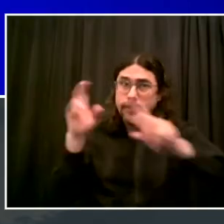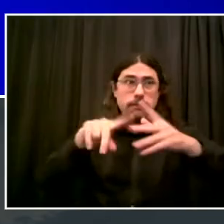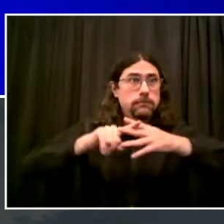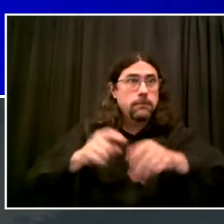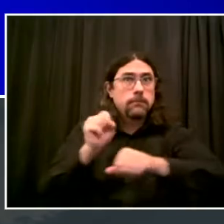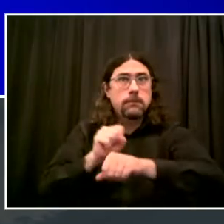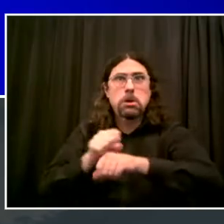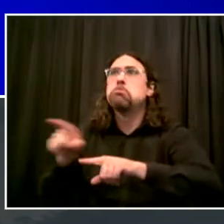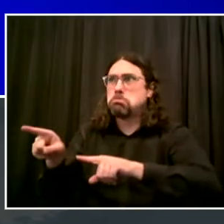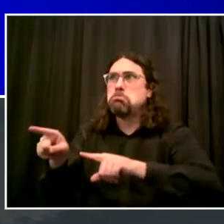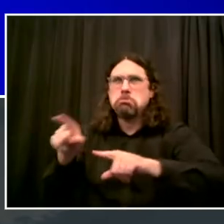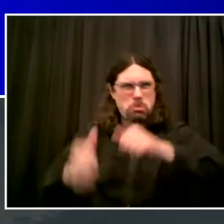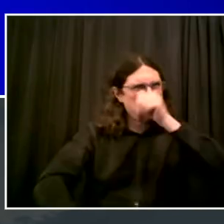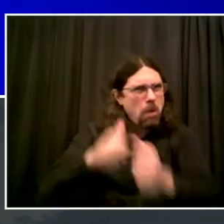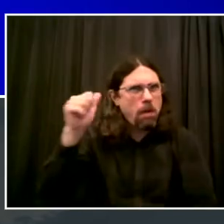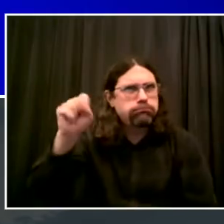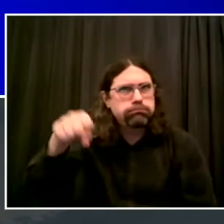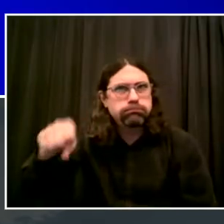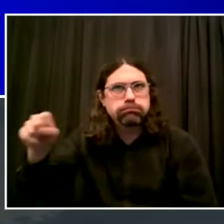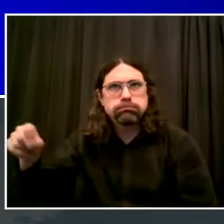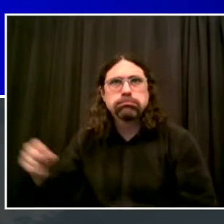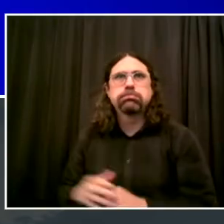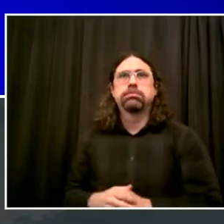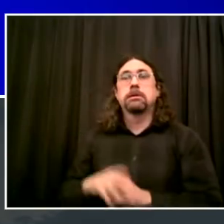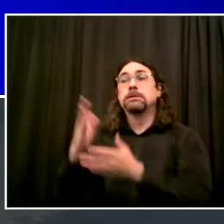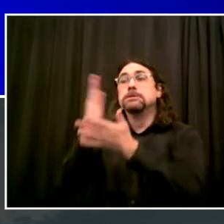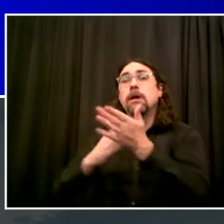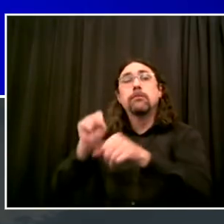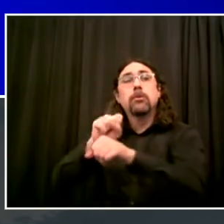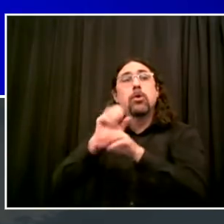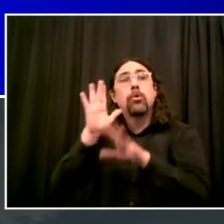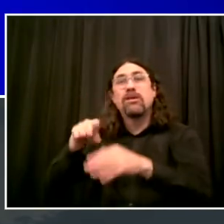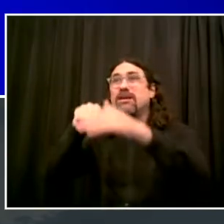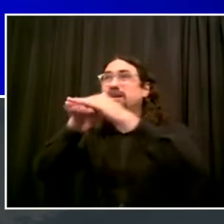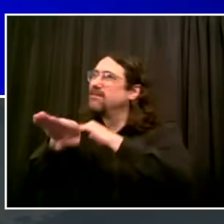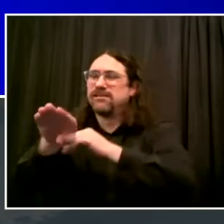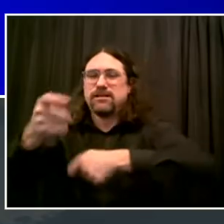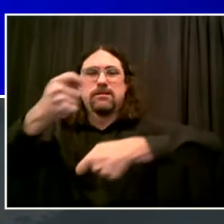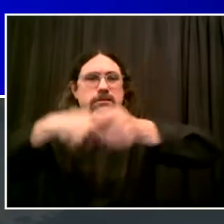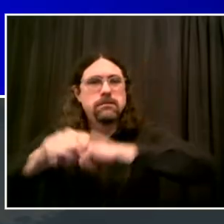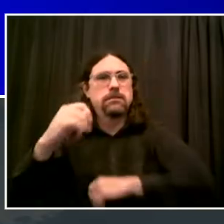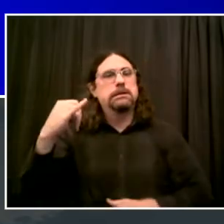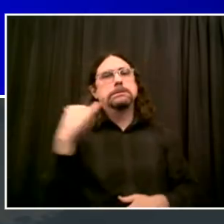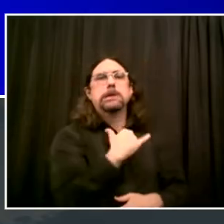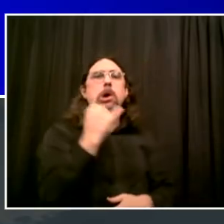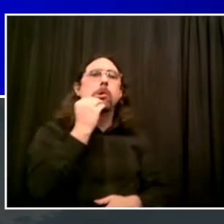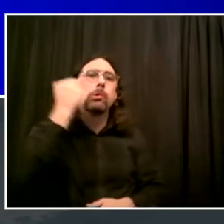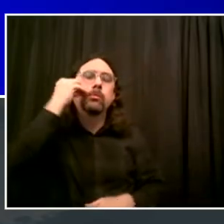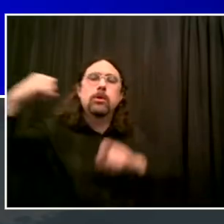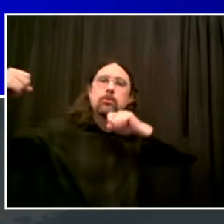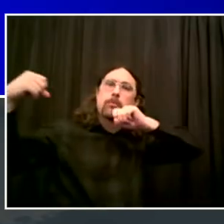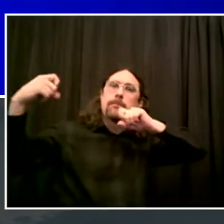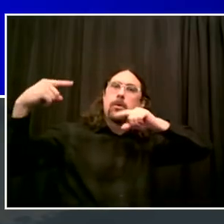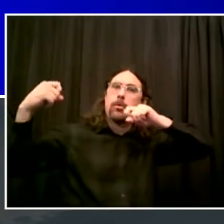VARIETY OF REASONS. AND WHERE COMPANIES CAN CTIONNUE TO DO WORK REMOTELY,